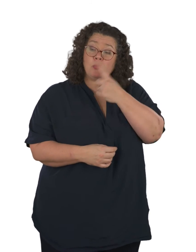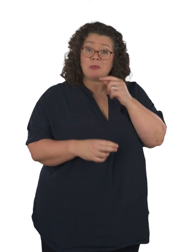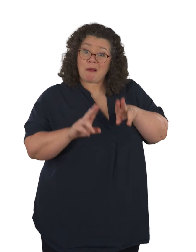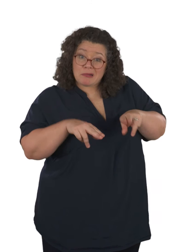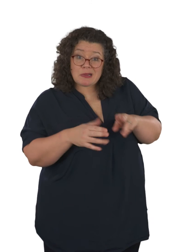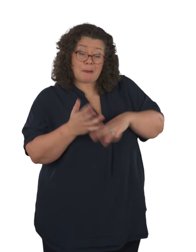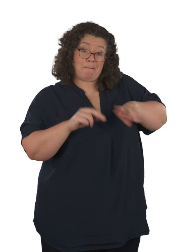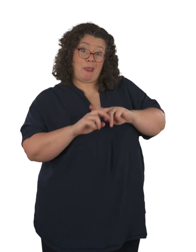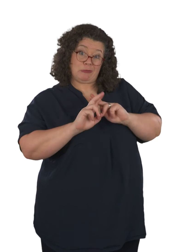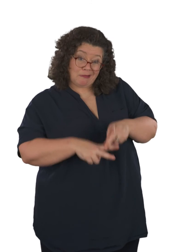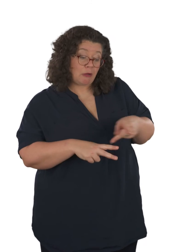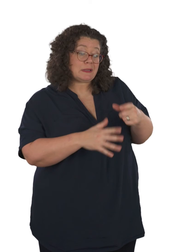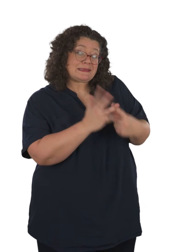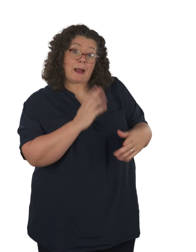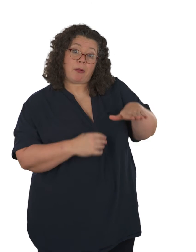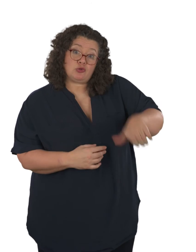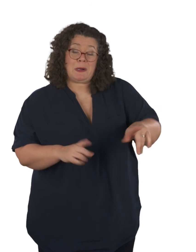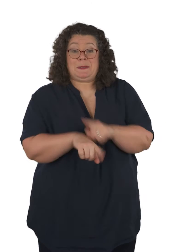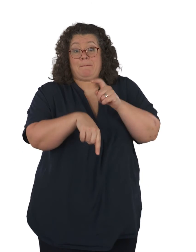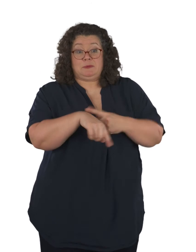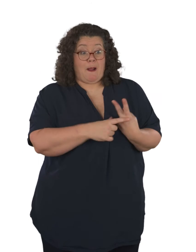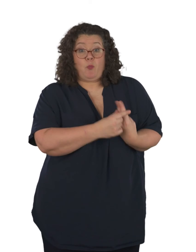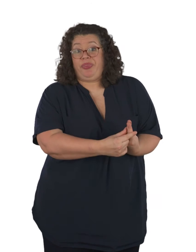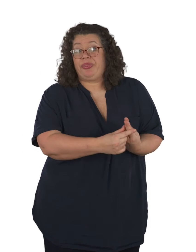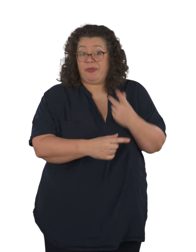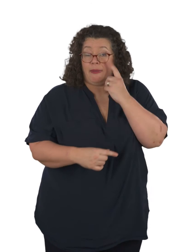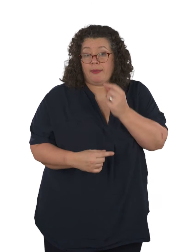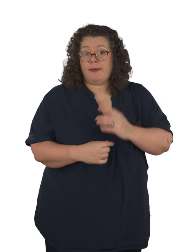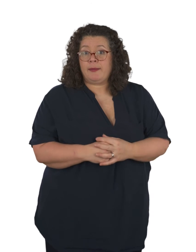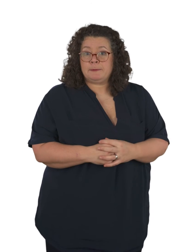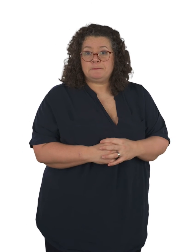Councils can assess the parent carer and the disabled child at the same time.